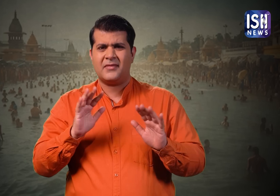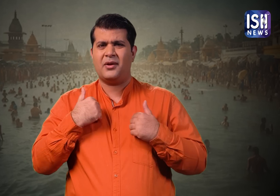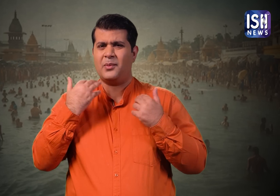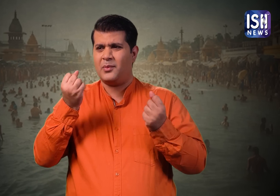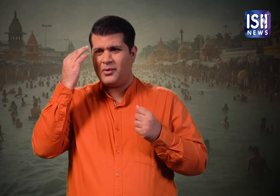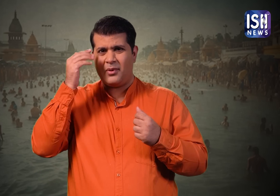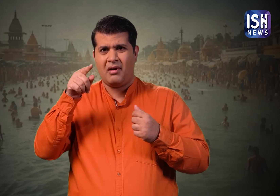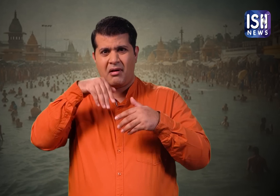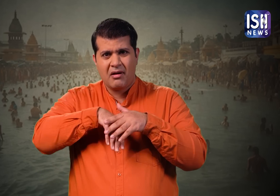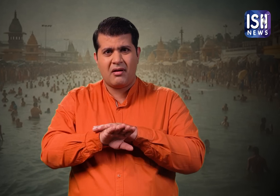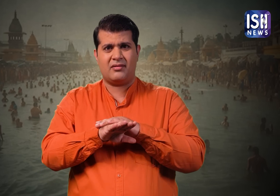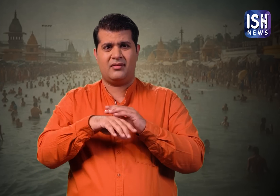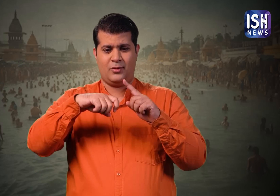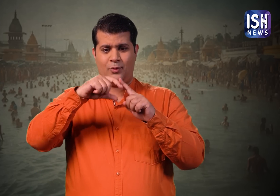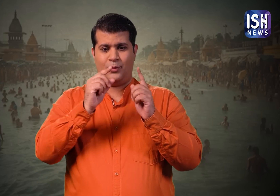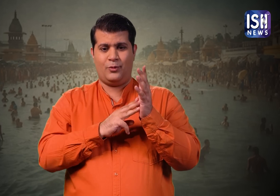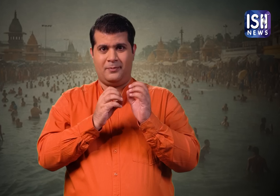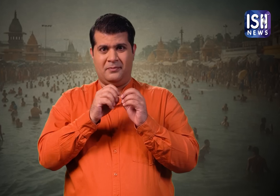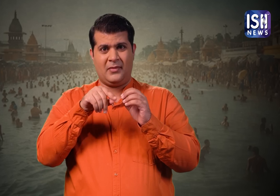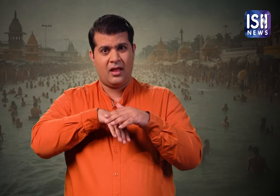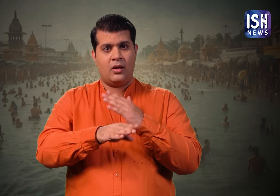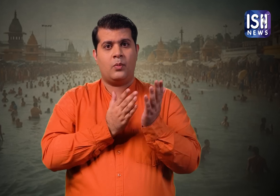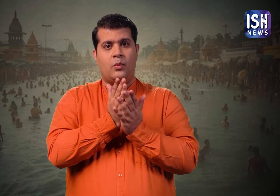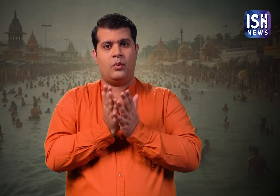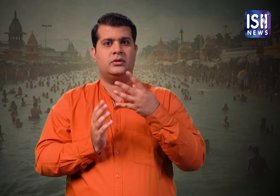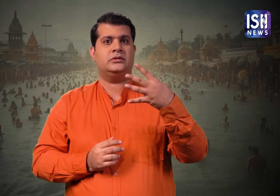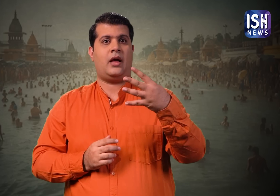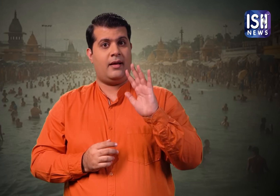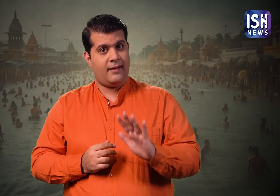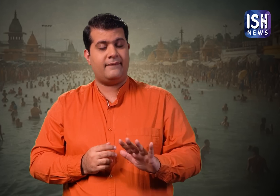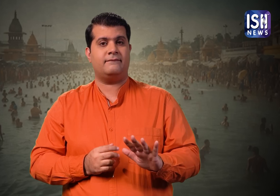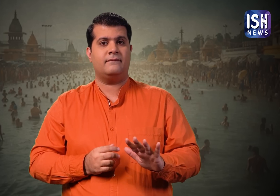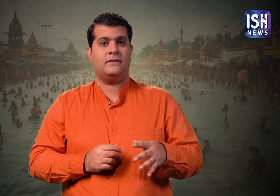But do you know there are 4 types of Kumbhs.